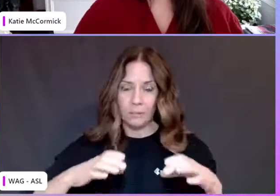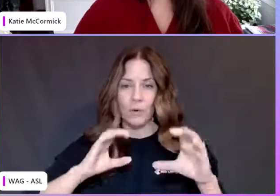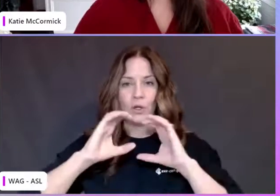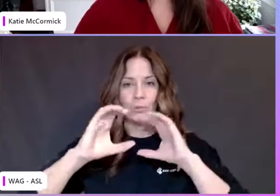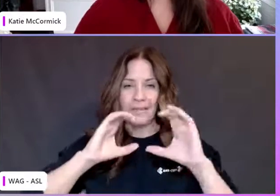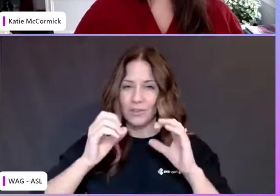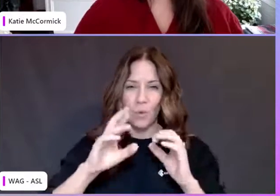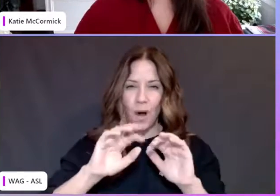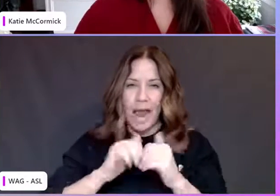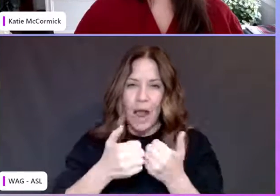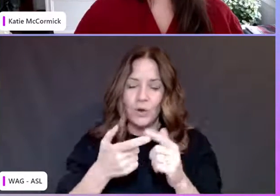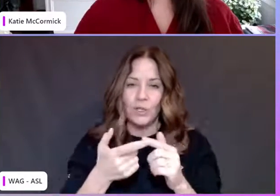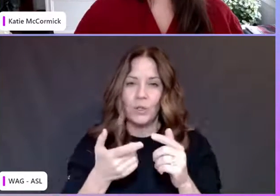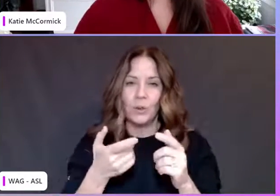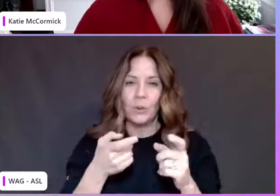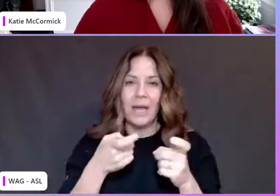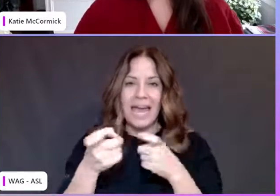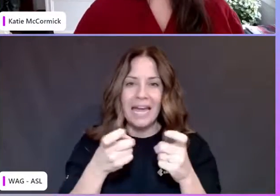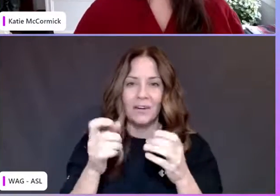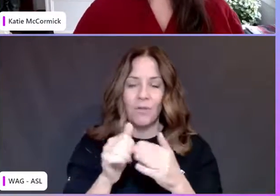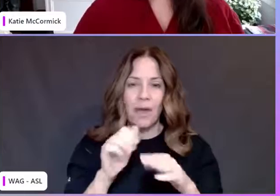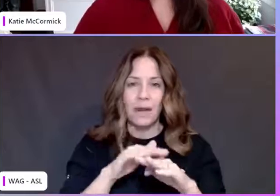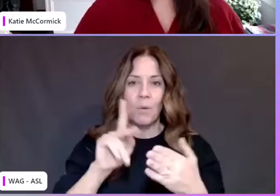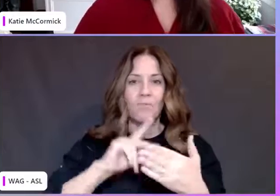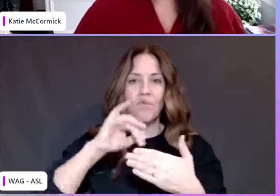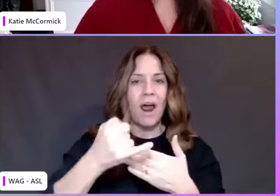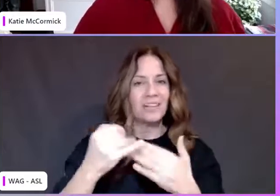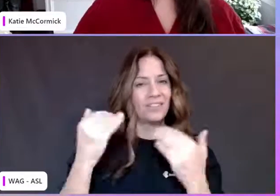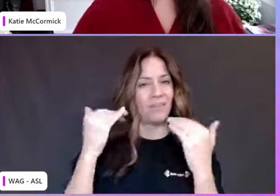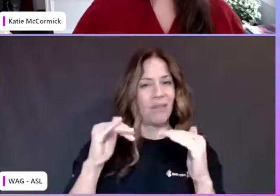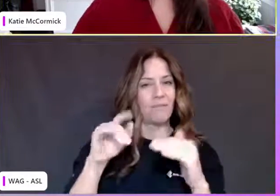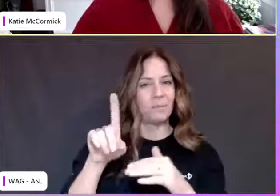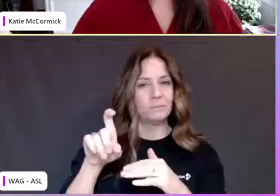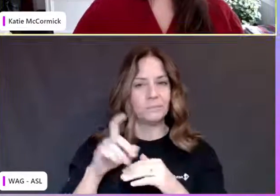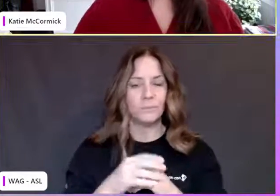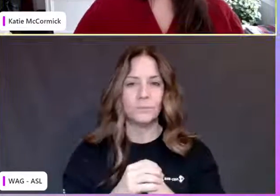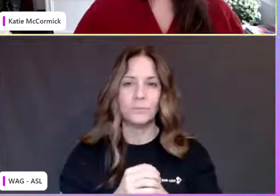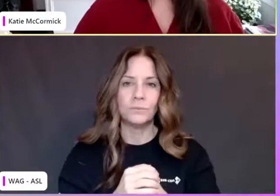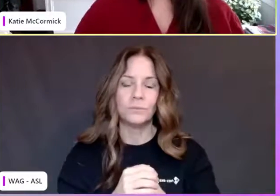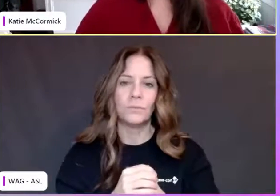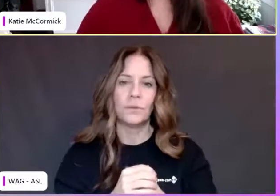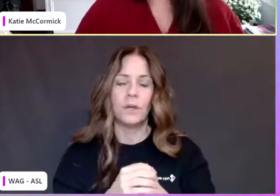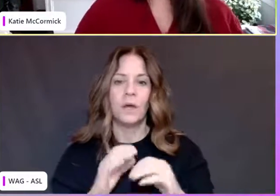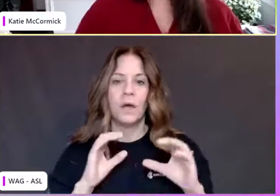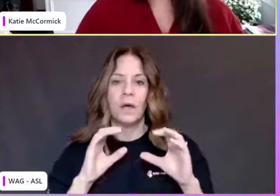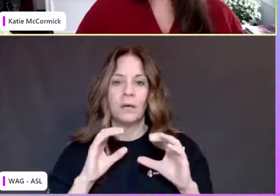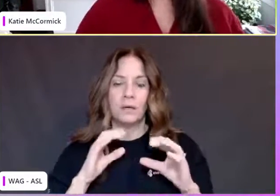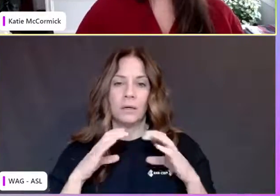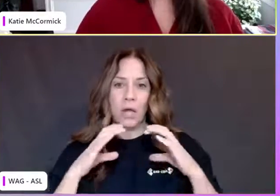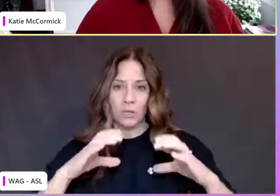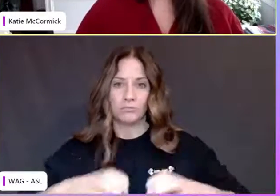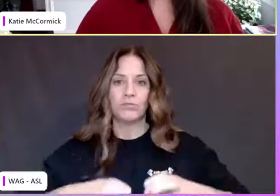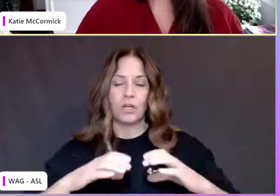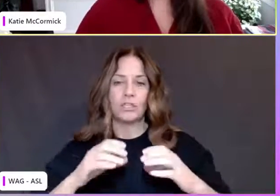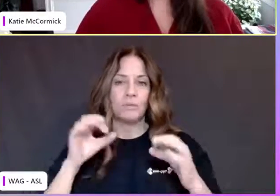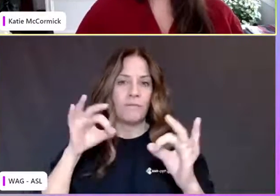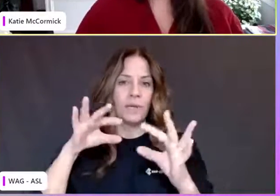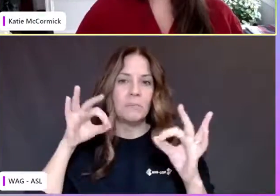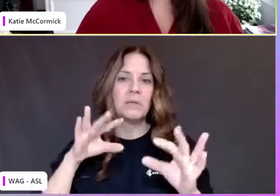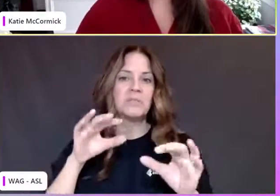our audits in subsequent remediation flowing through in your customer communications? Or however you handling that at a project level?